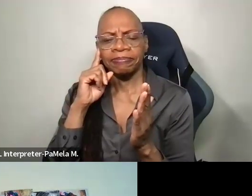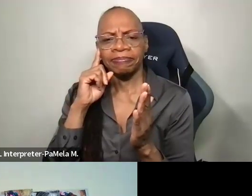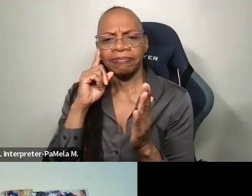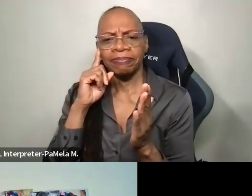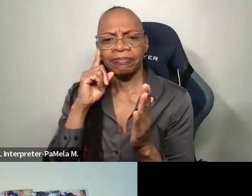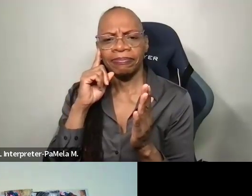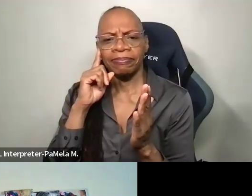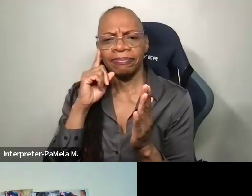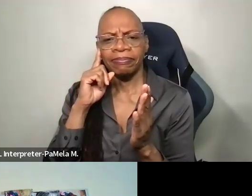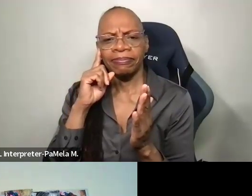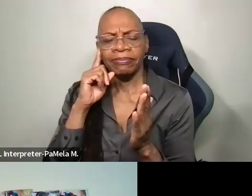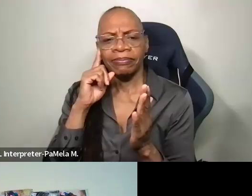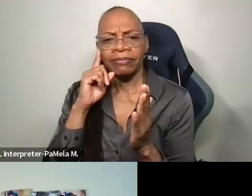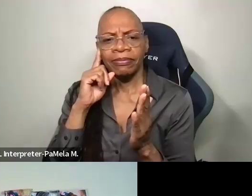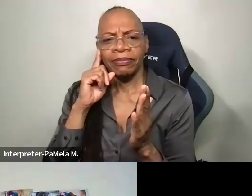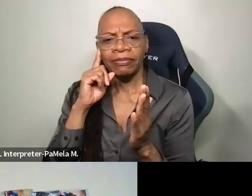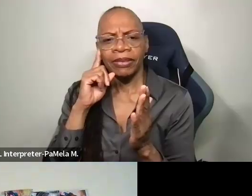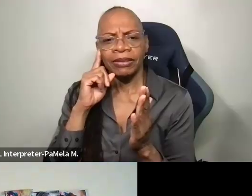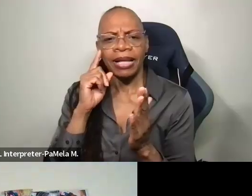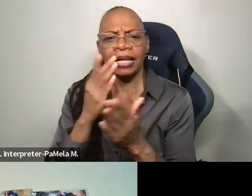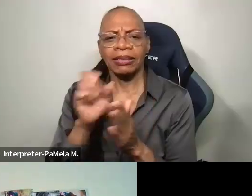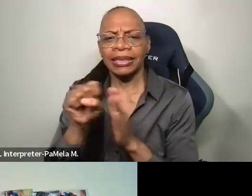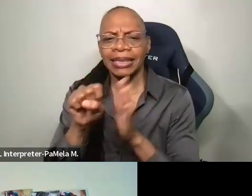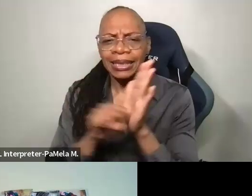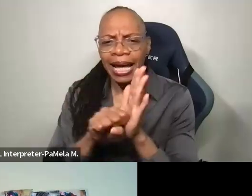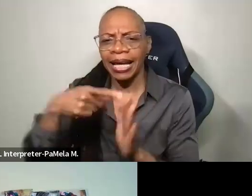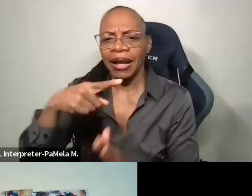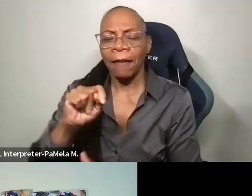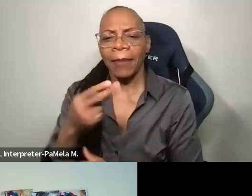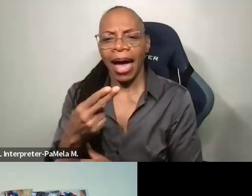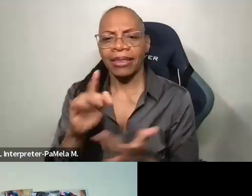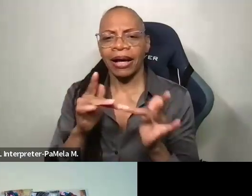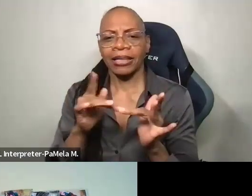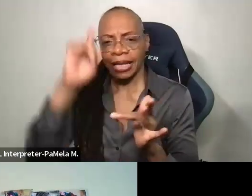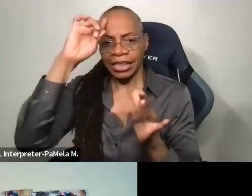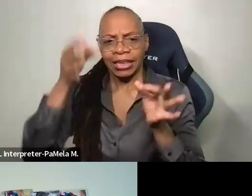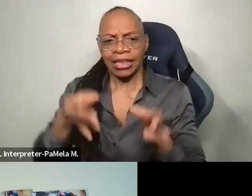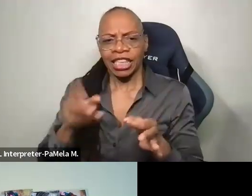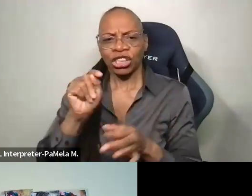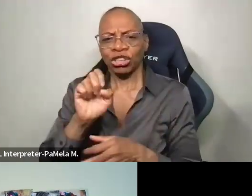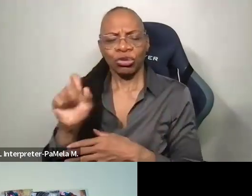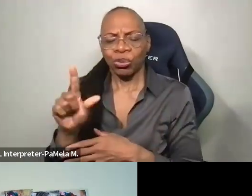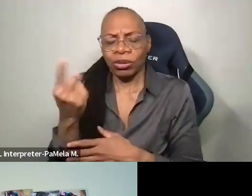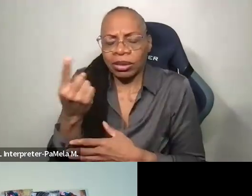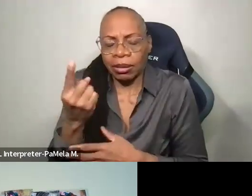or something somewhere. - There is. And I feel like the definitions of those... There it is.